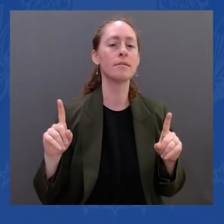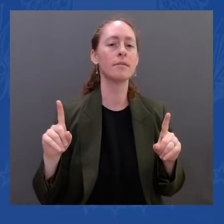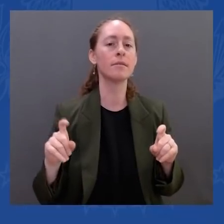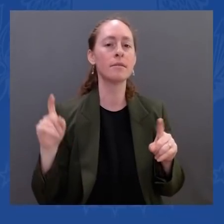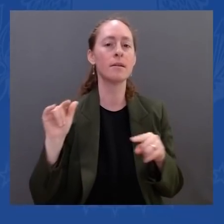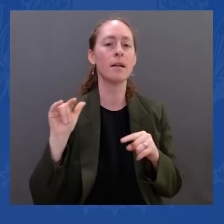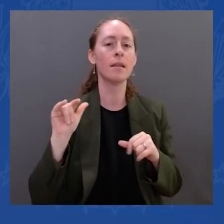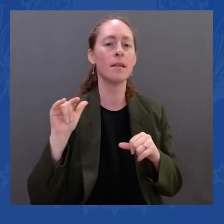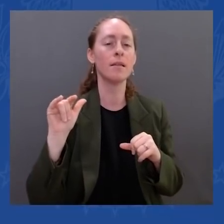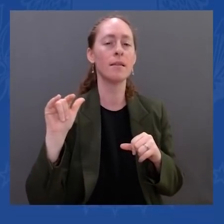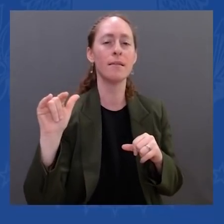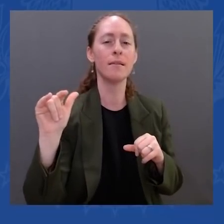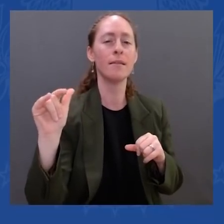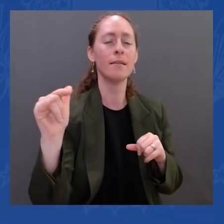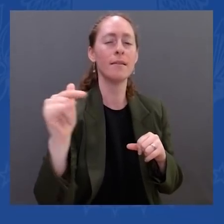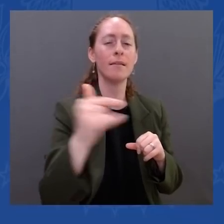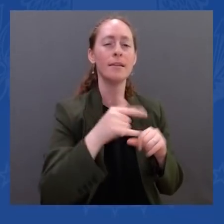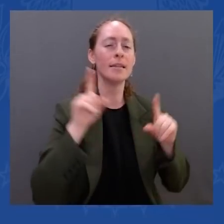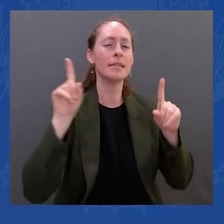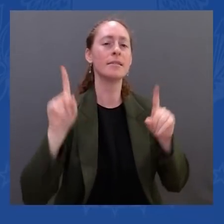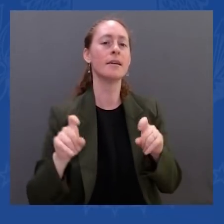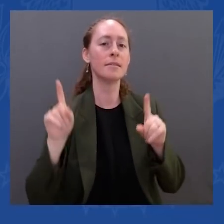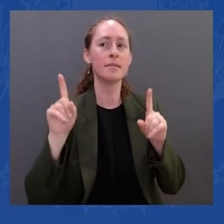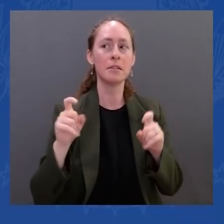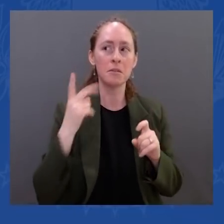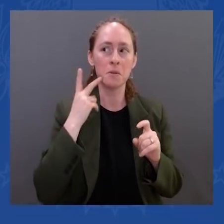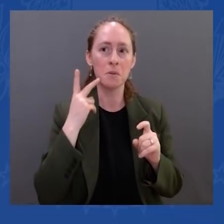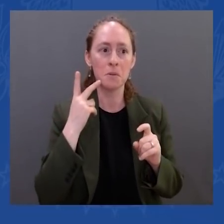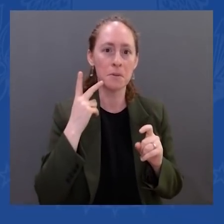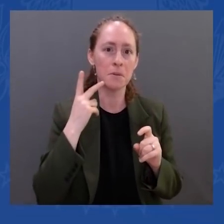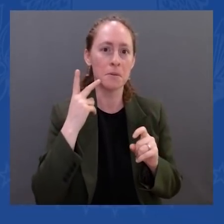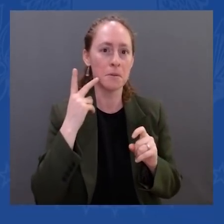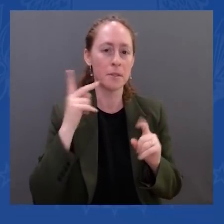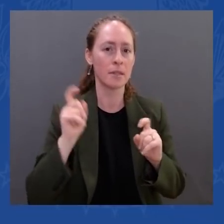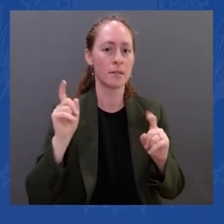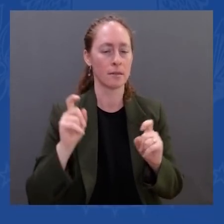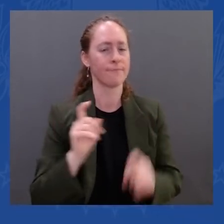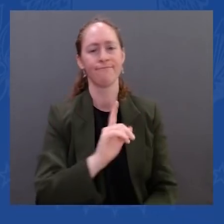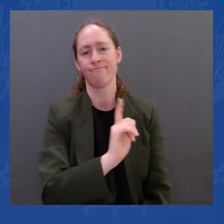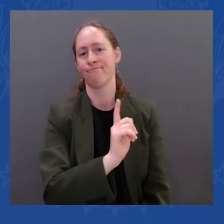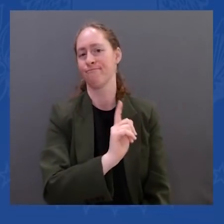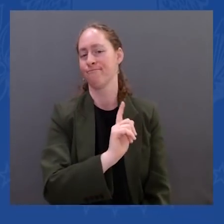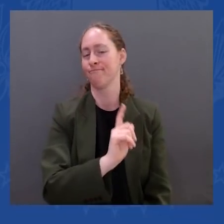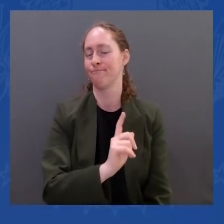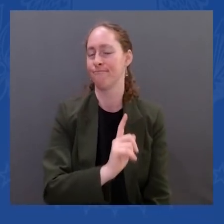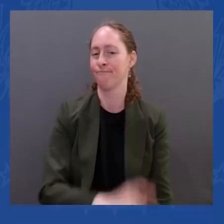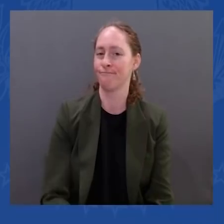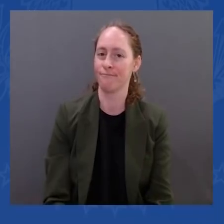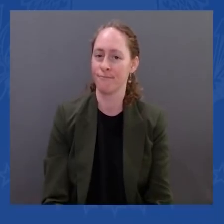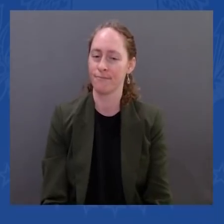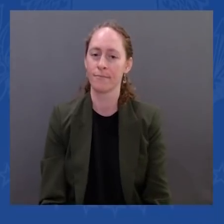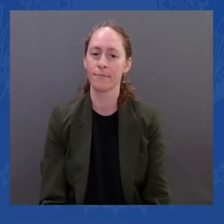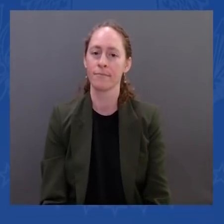We support all -- all that we've done in the past, but that does not mean -- it does not mean that China has the ability --